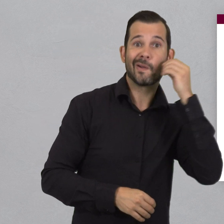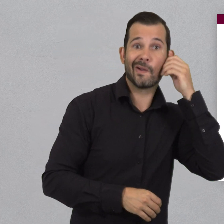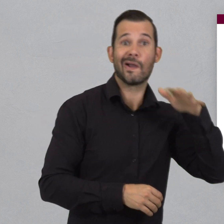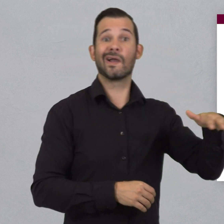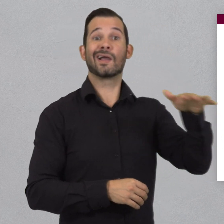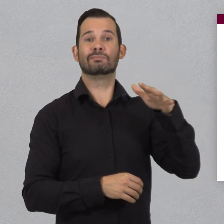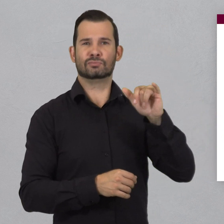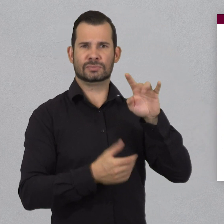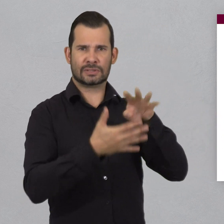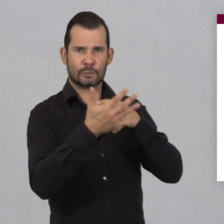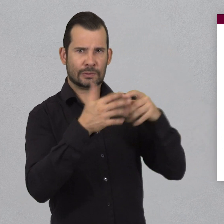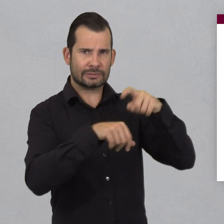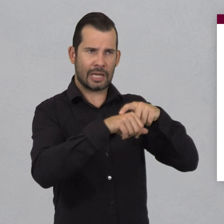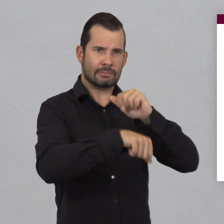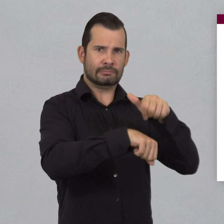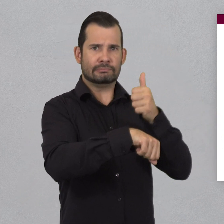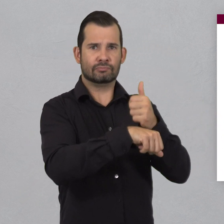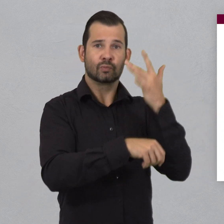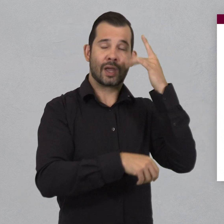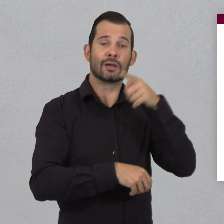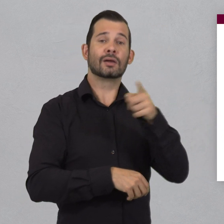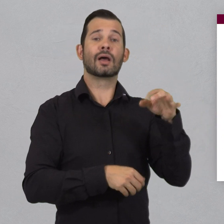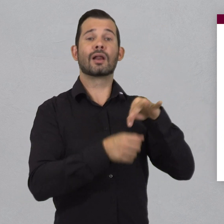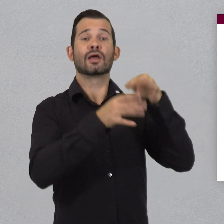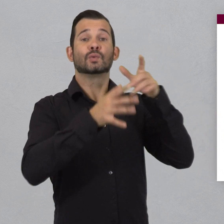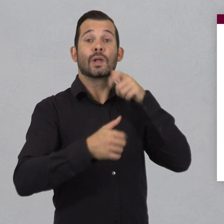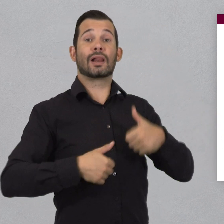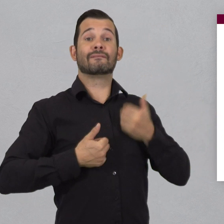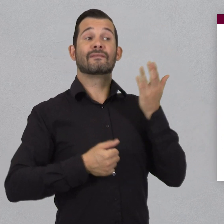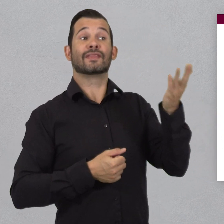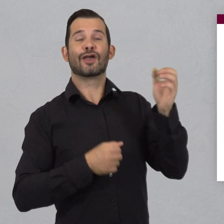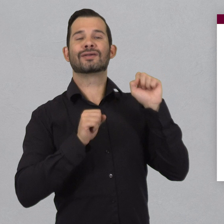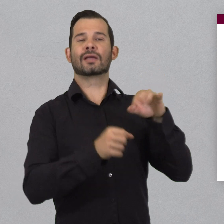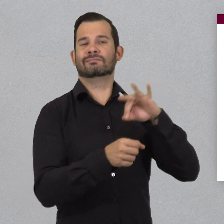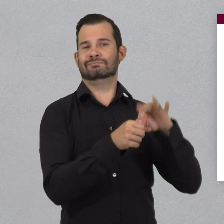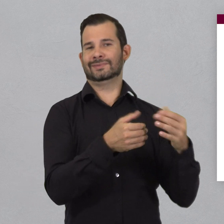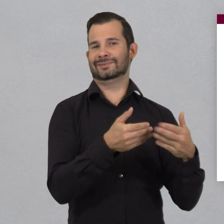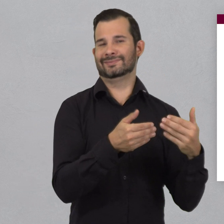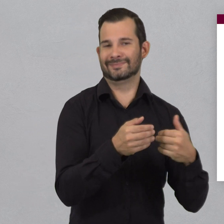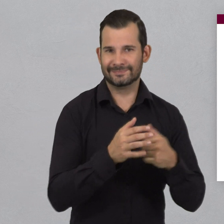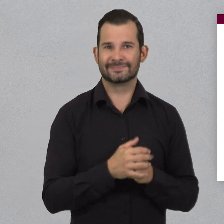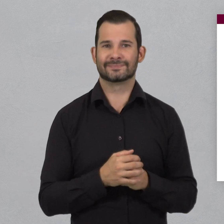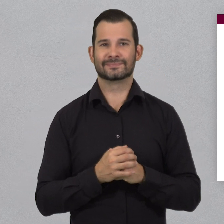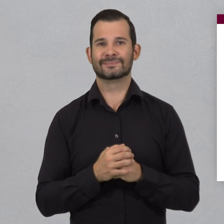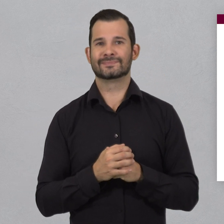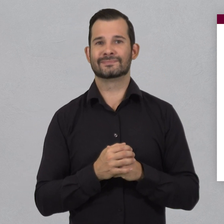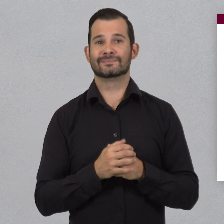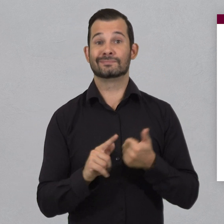seniors’ residences) at scheduled times so that electors who live there can vote.